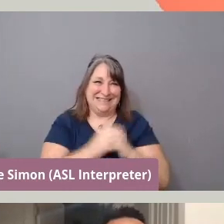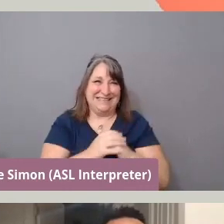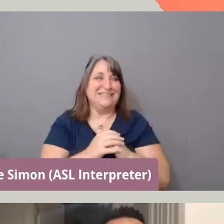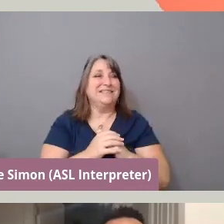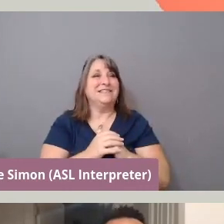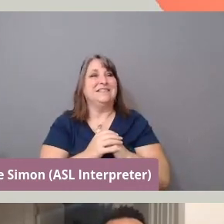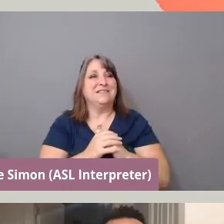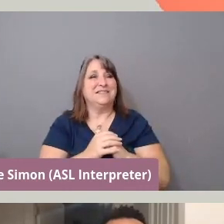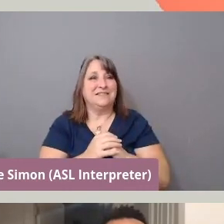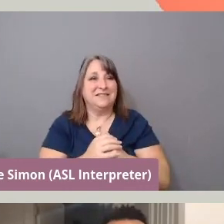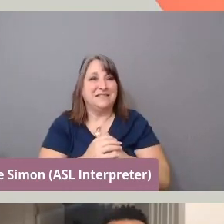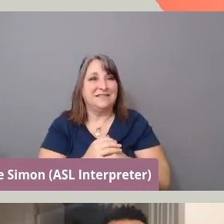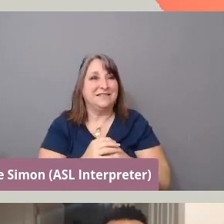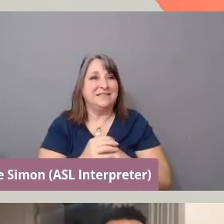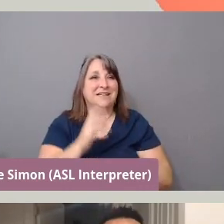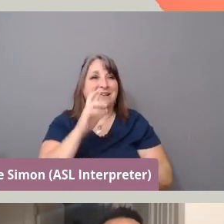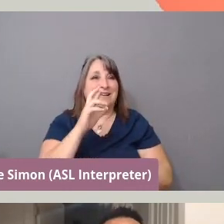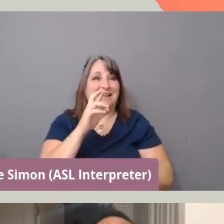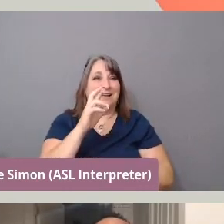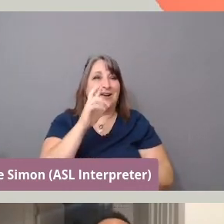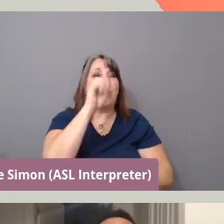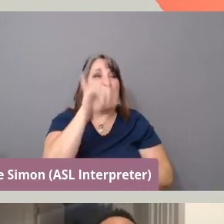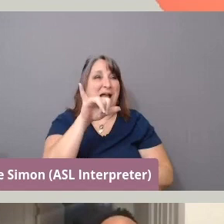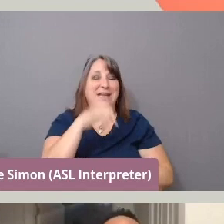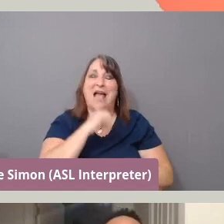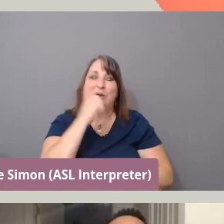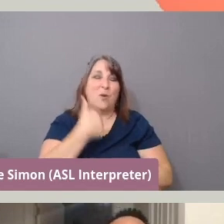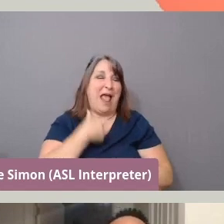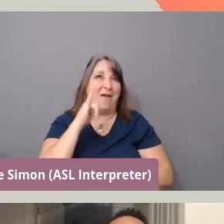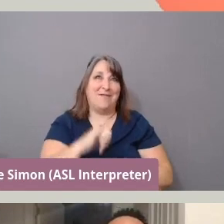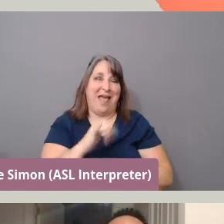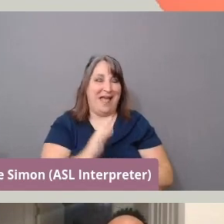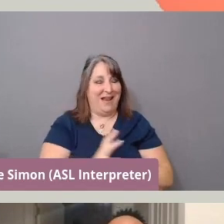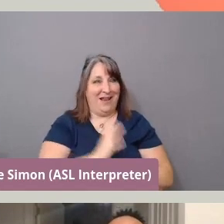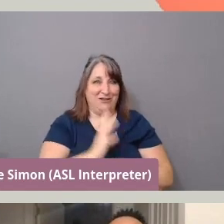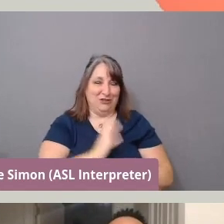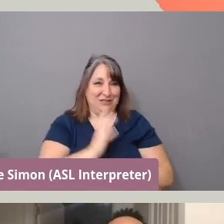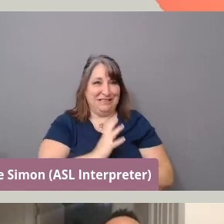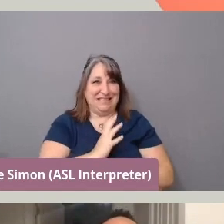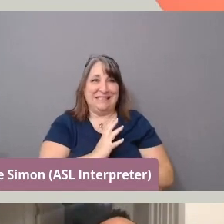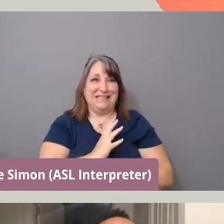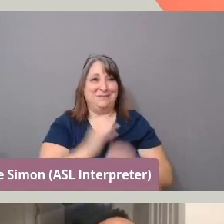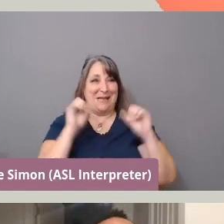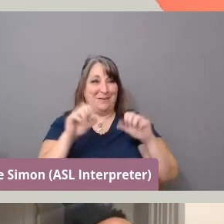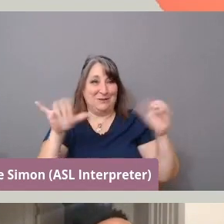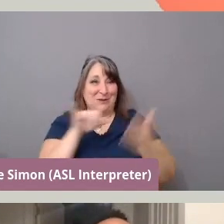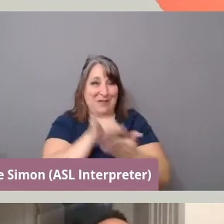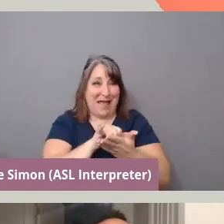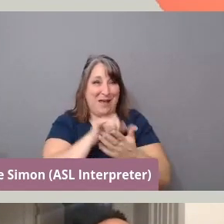I don't have those luxuries. And I will say that what Michele said is around the price point,